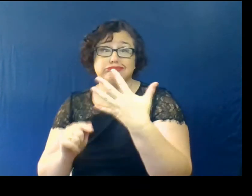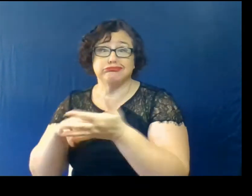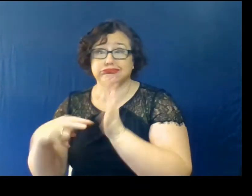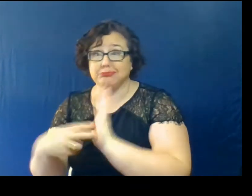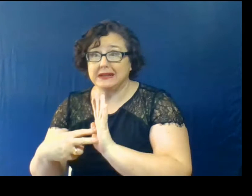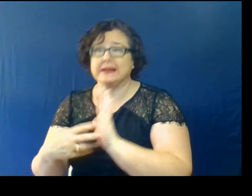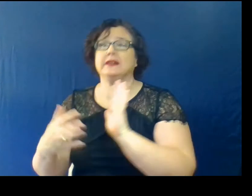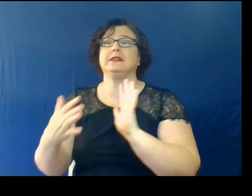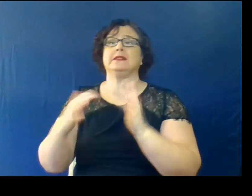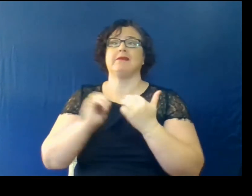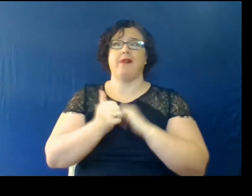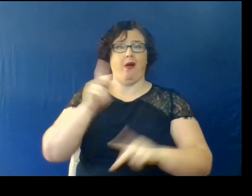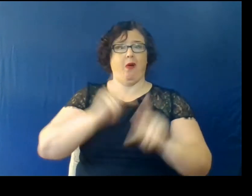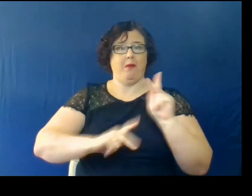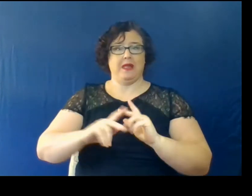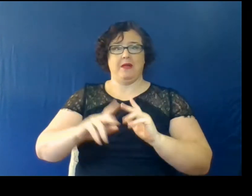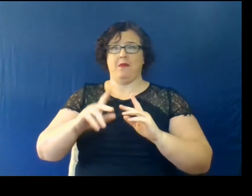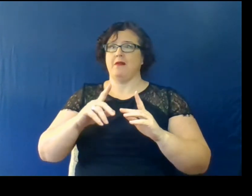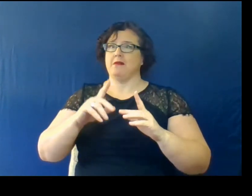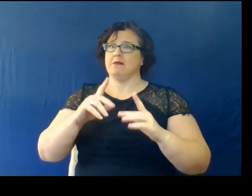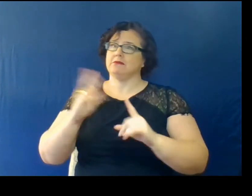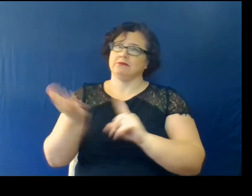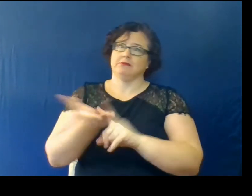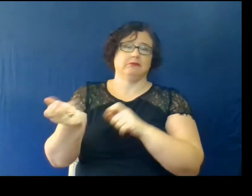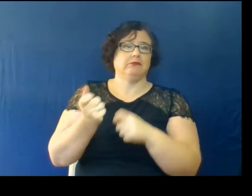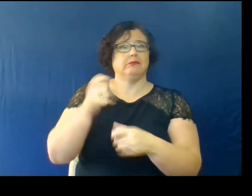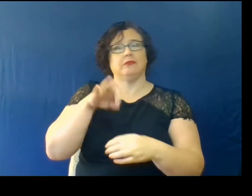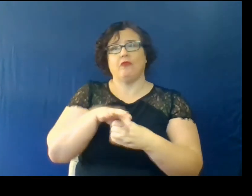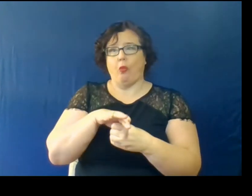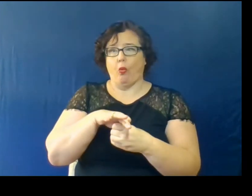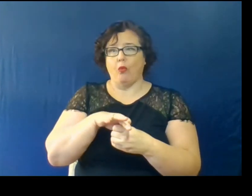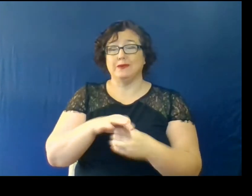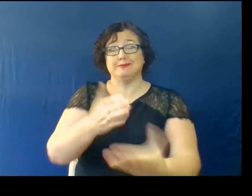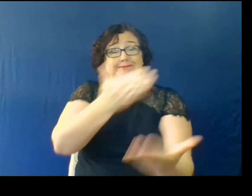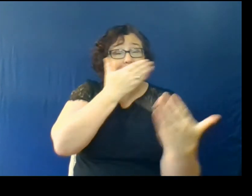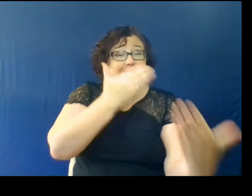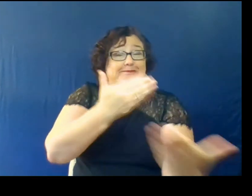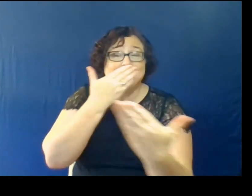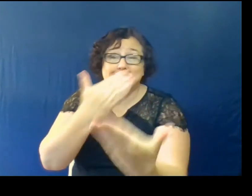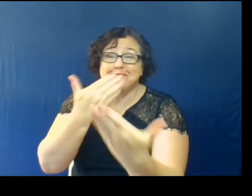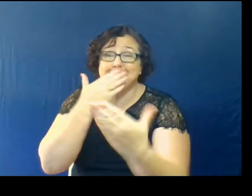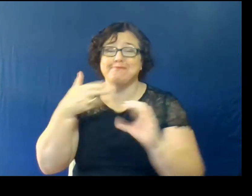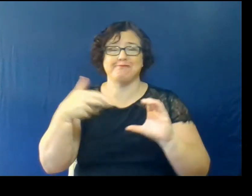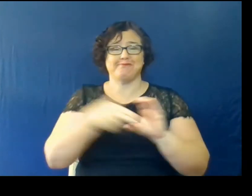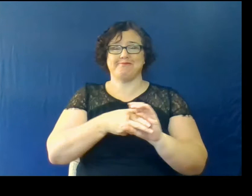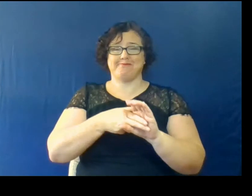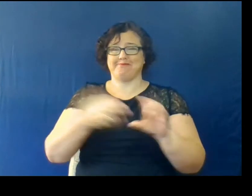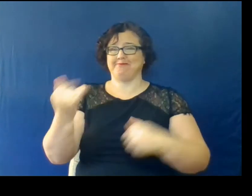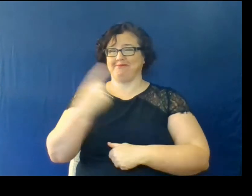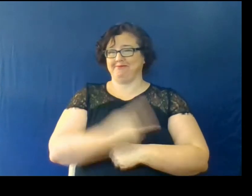today. So I'm truly grateful to all of you for joining us today and to our diverse panelists for